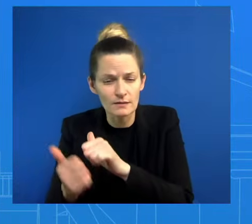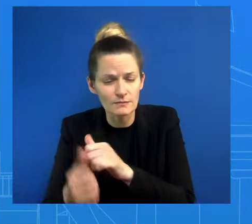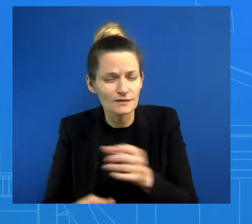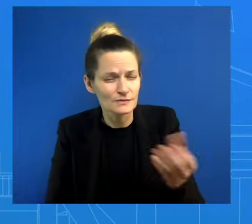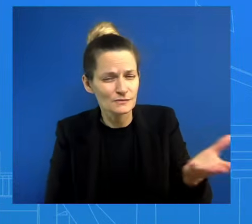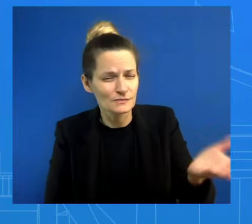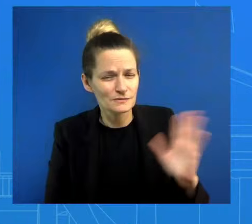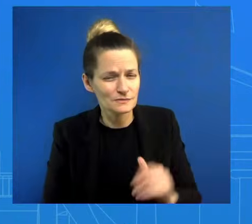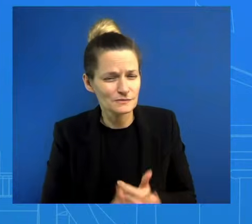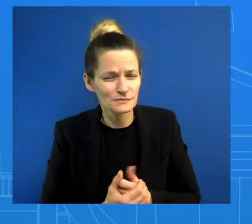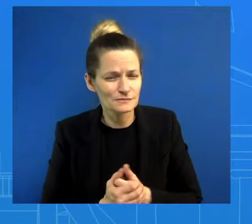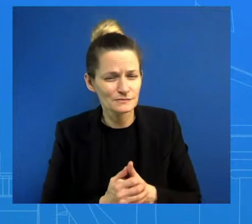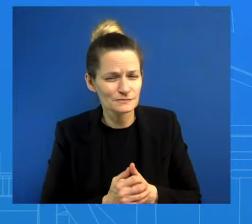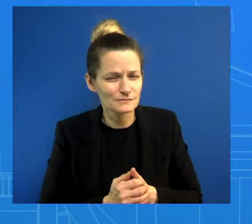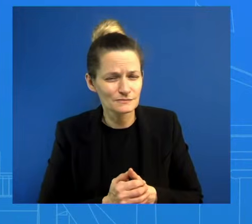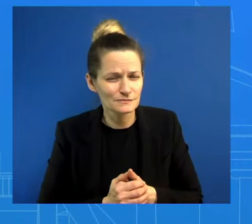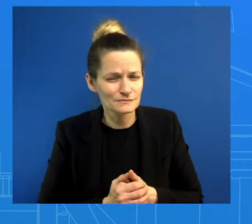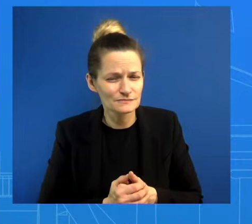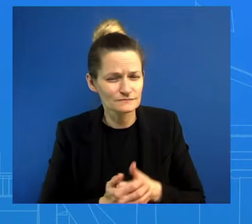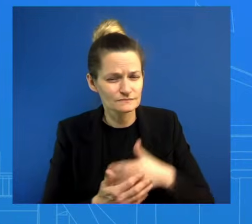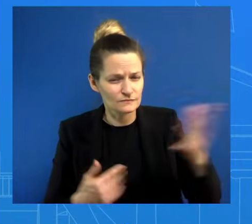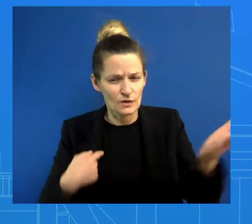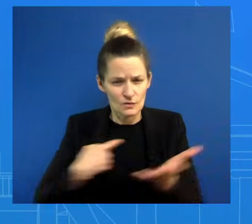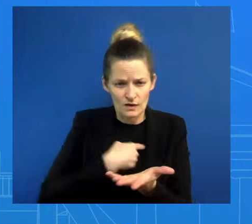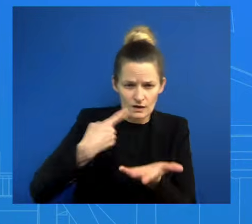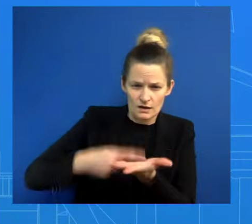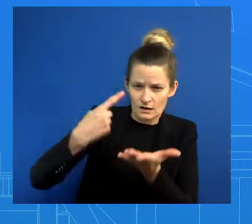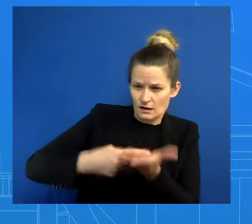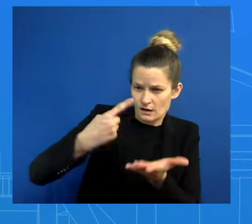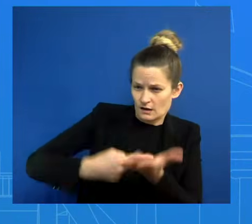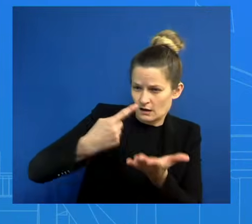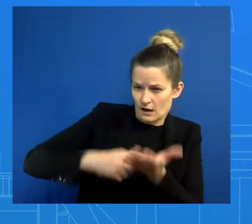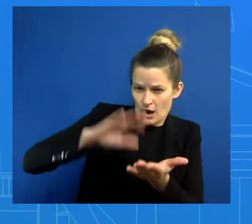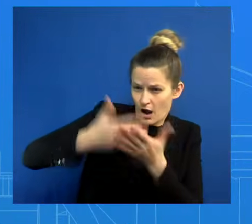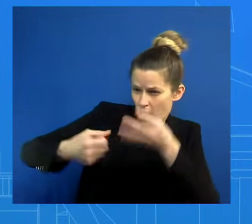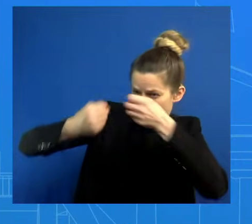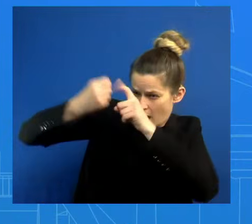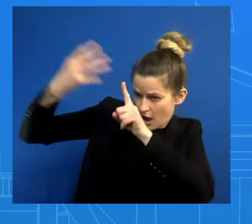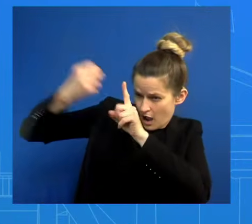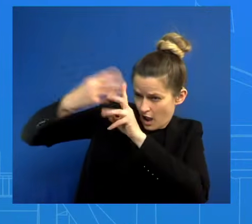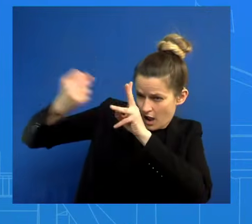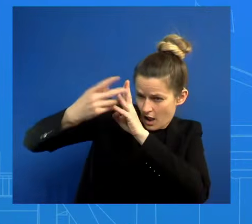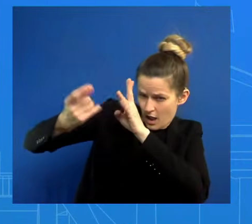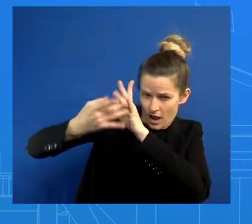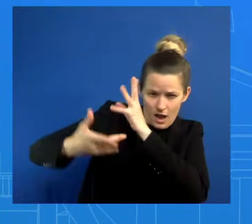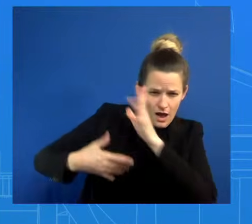And so, we do not see -- we understand why she would want to register as an independent,